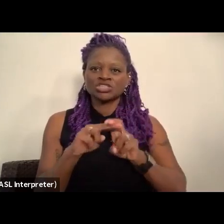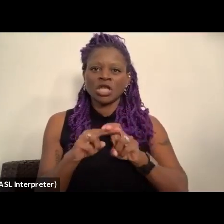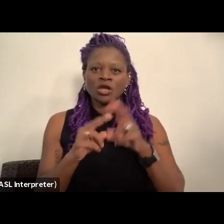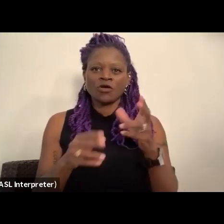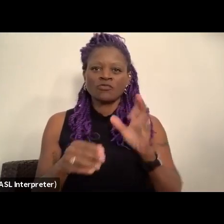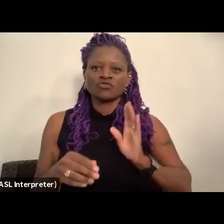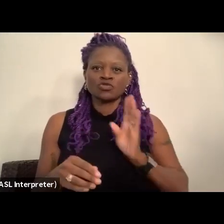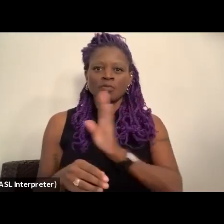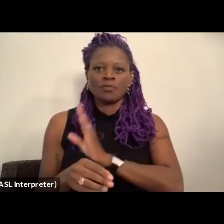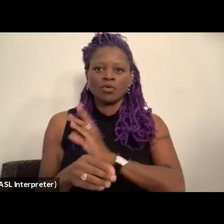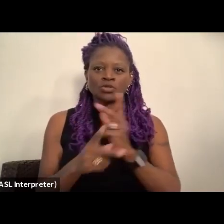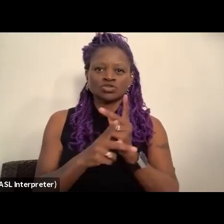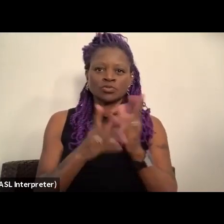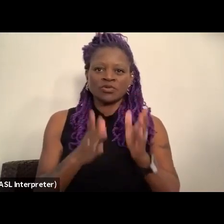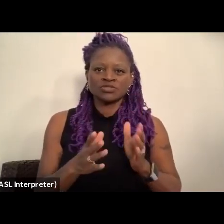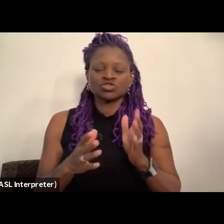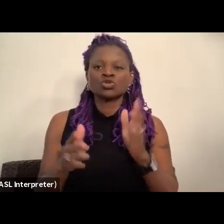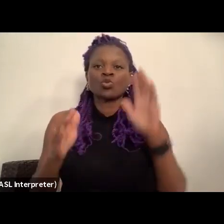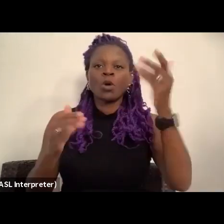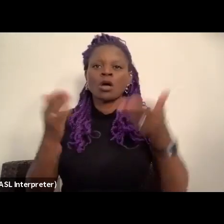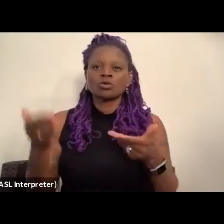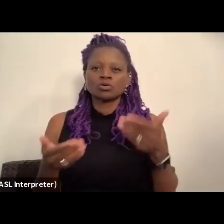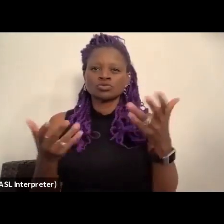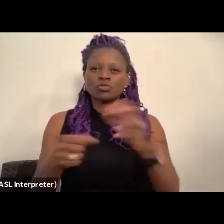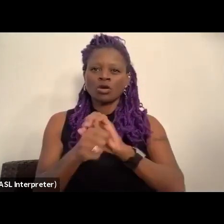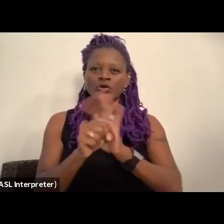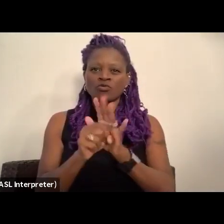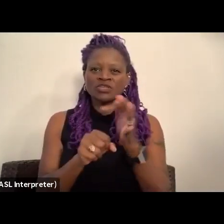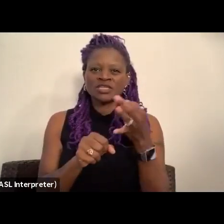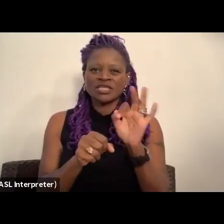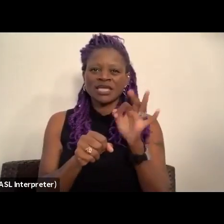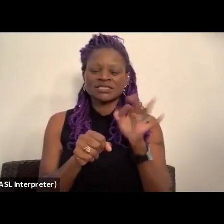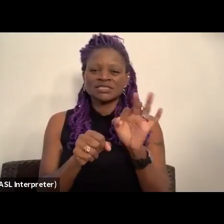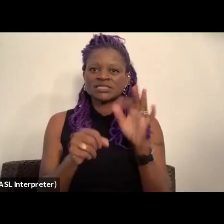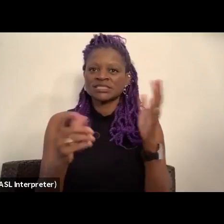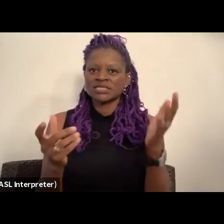Welcome to our covid-19 and vaccination news briefing for Monday, April 5th.